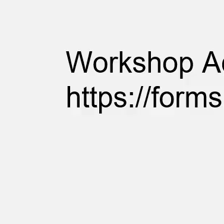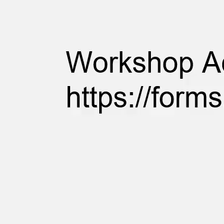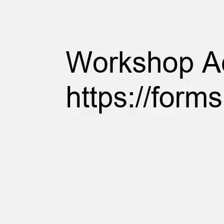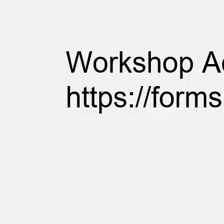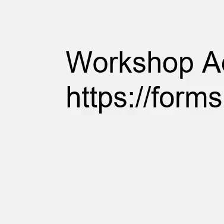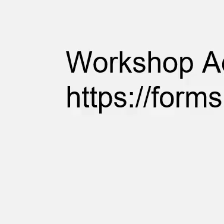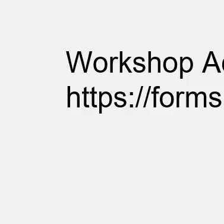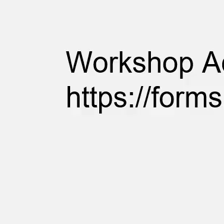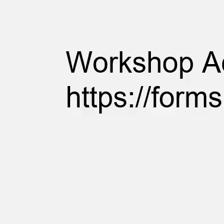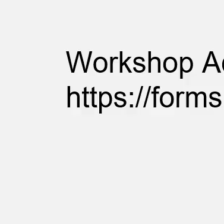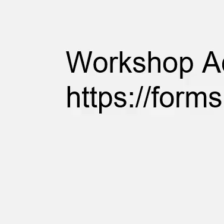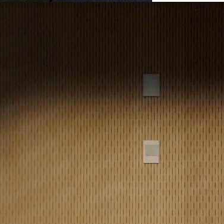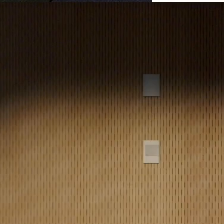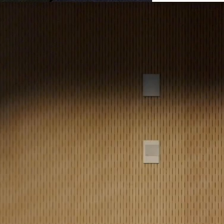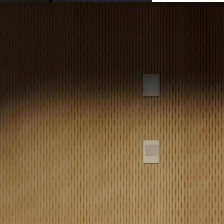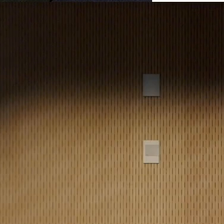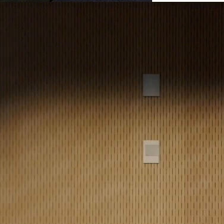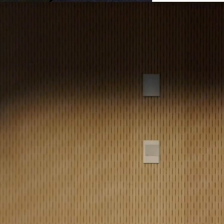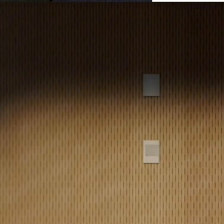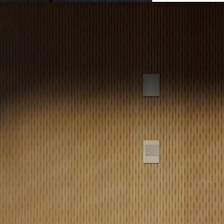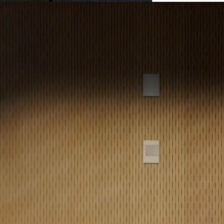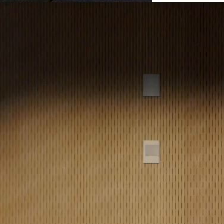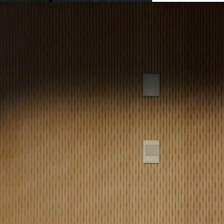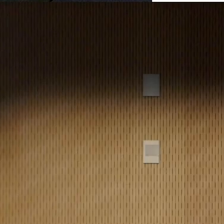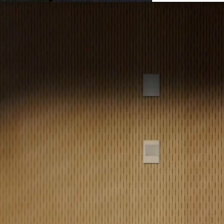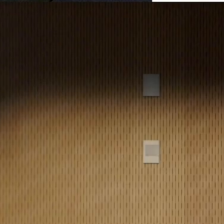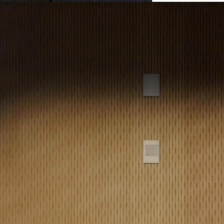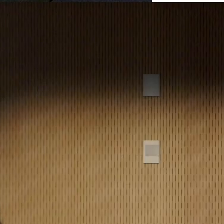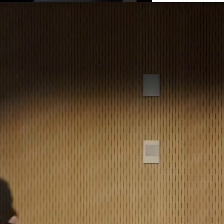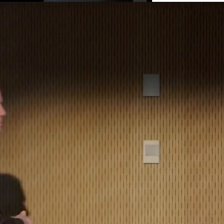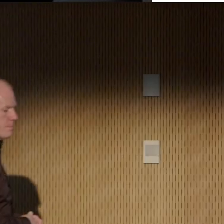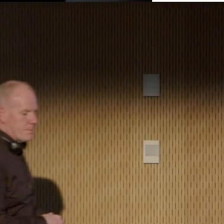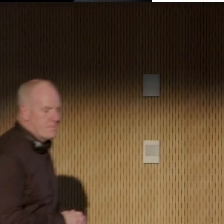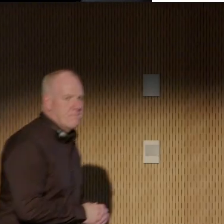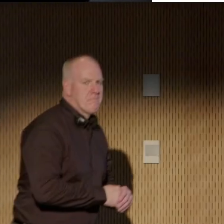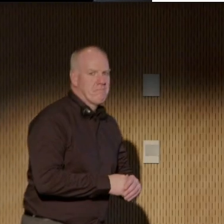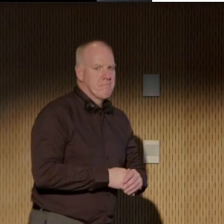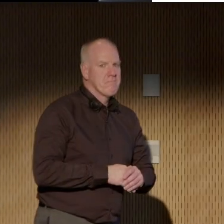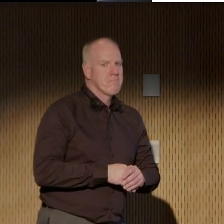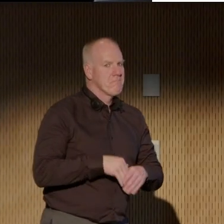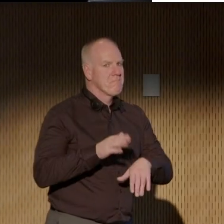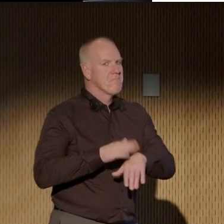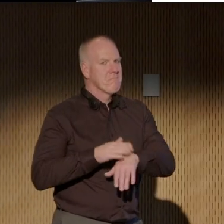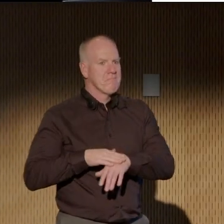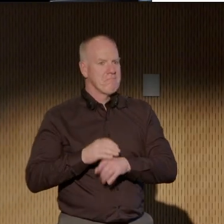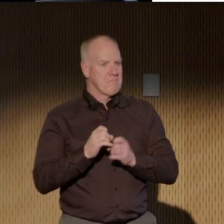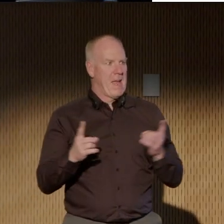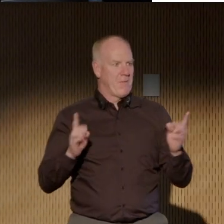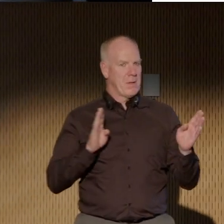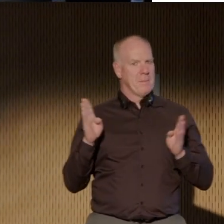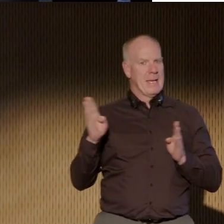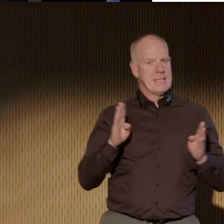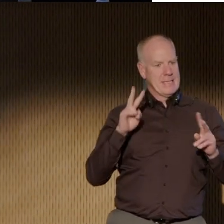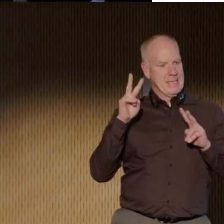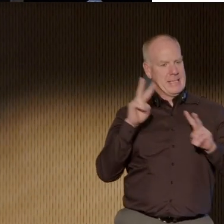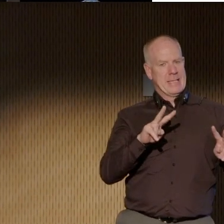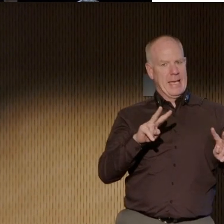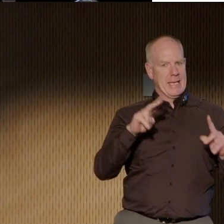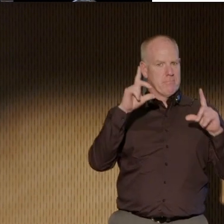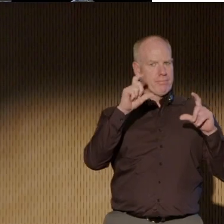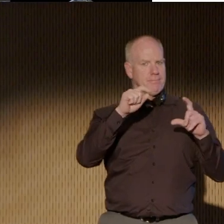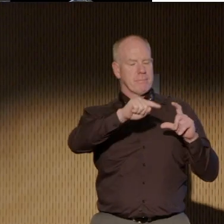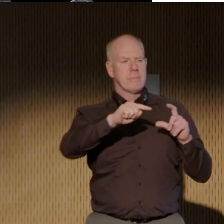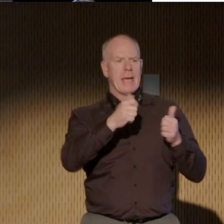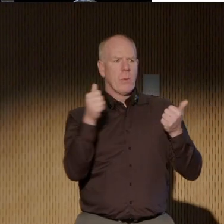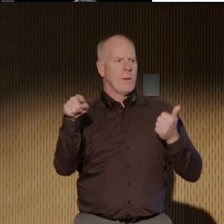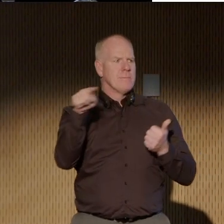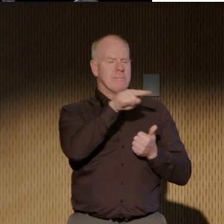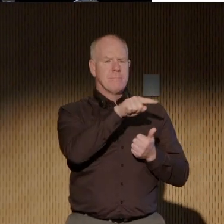Okay, so you've definitely been busy, because I can see. So anybody want to